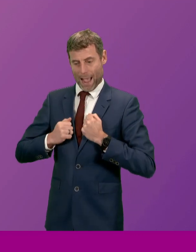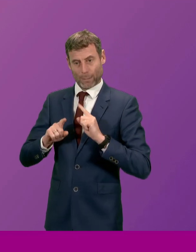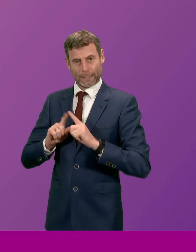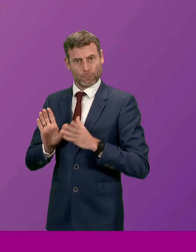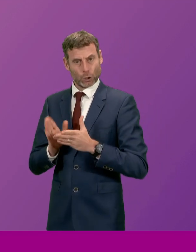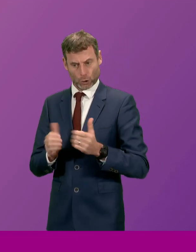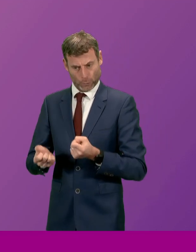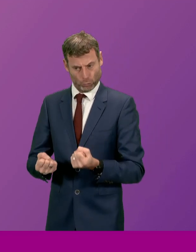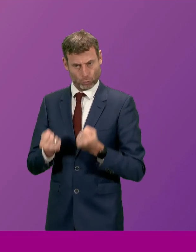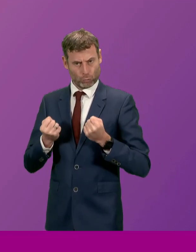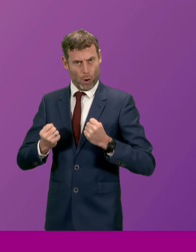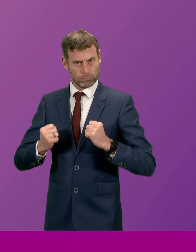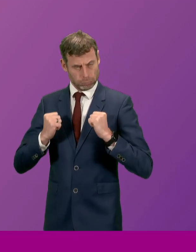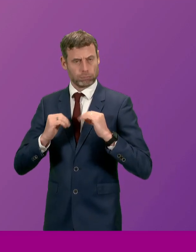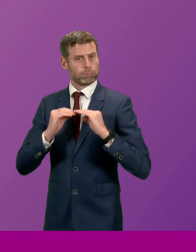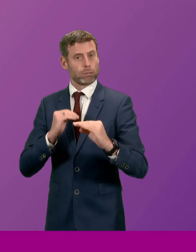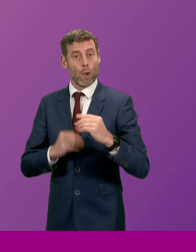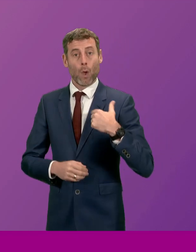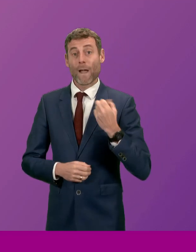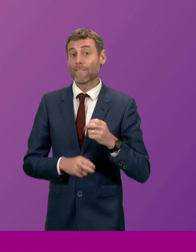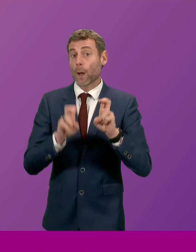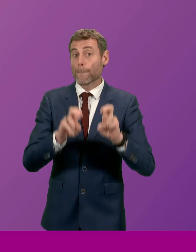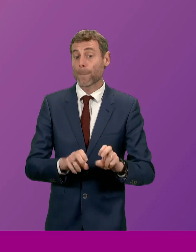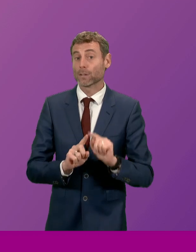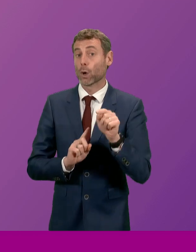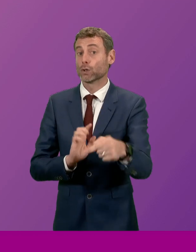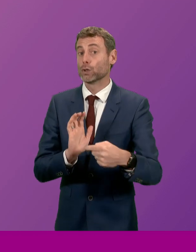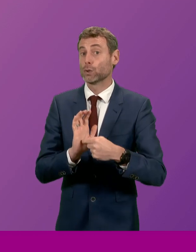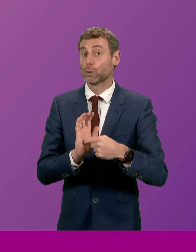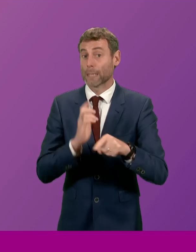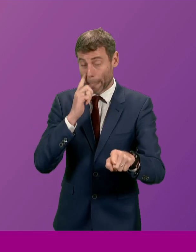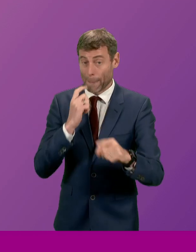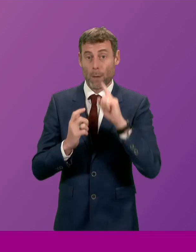put before Parliament a budget that will put that into effect. The people who are standing in the way of the approval of a budget to improve the lives of the people of Scotland— Let us hear the First Minister.